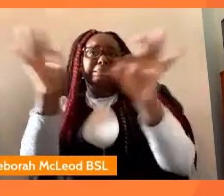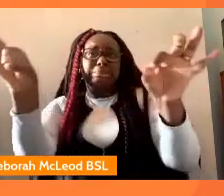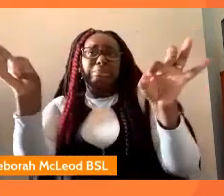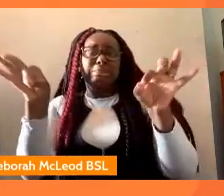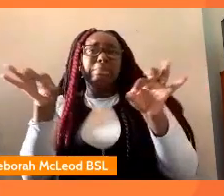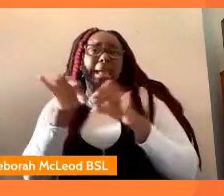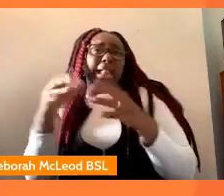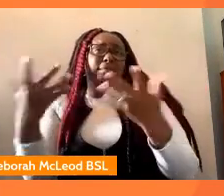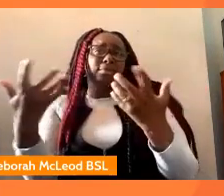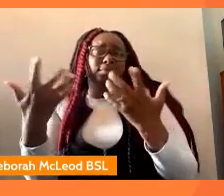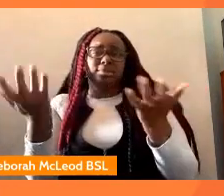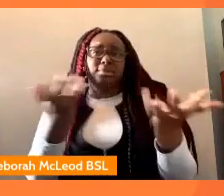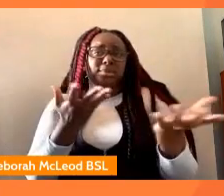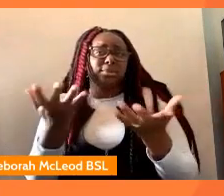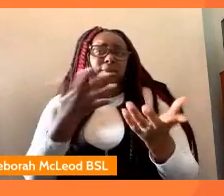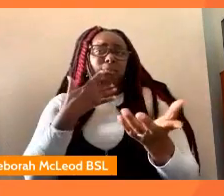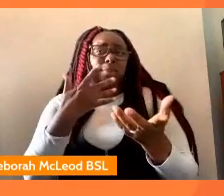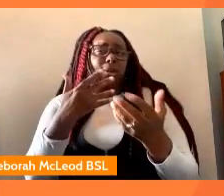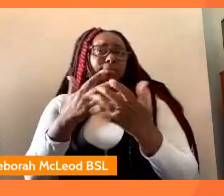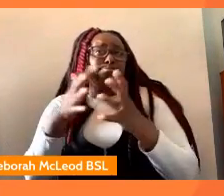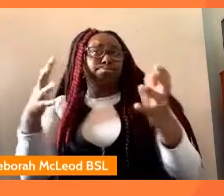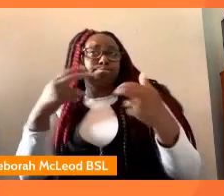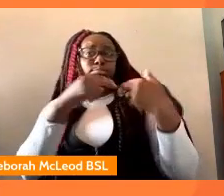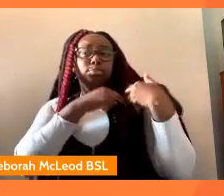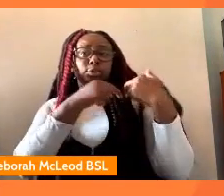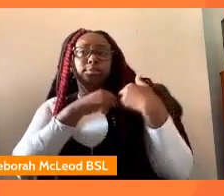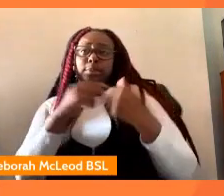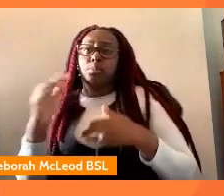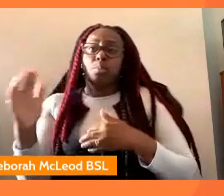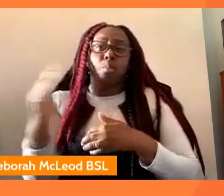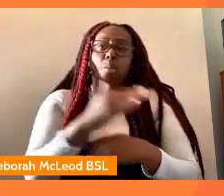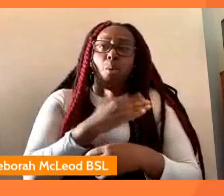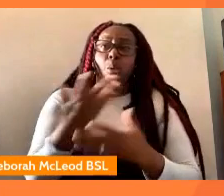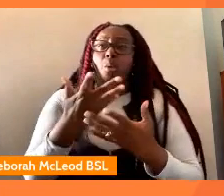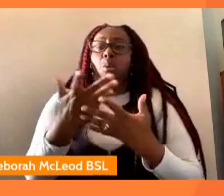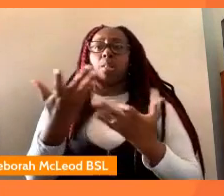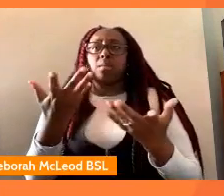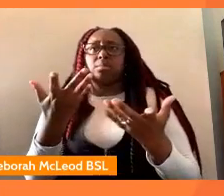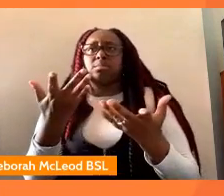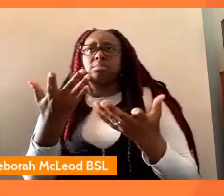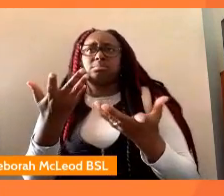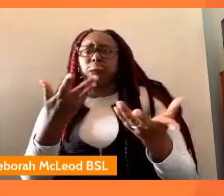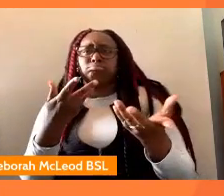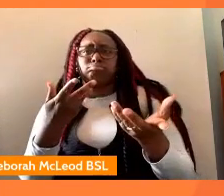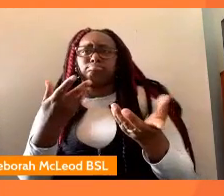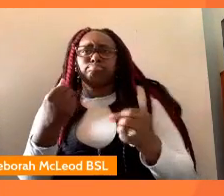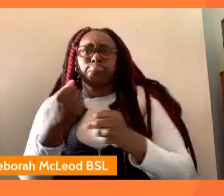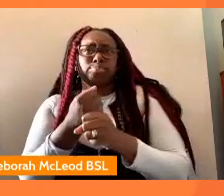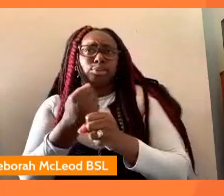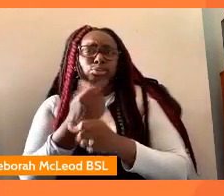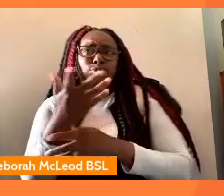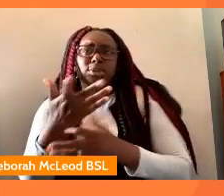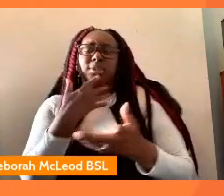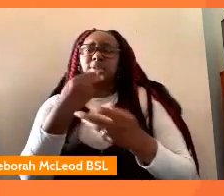So there is a big responsibility on all was us as producers, arts